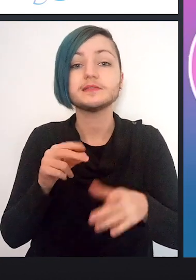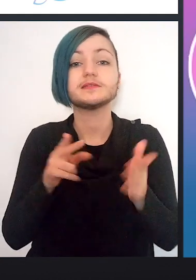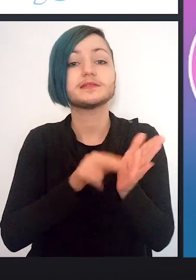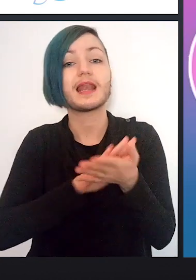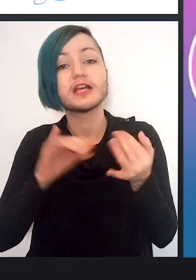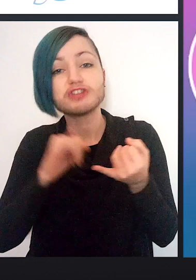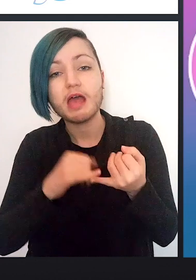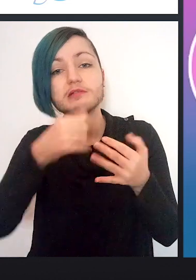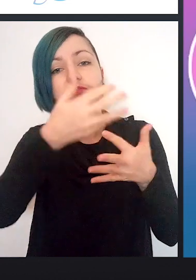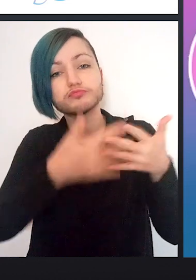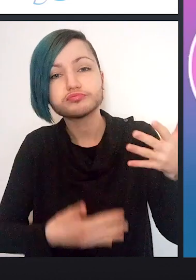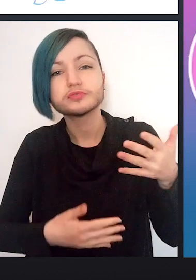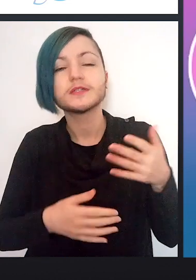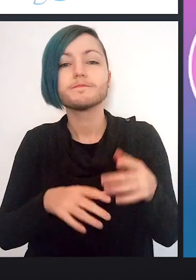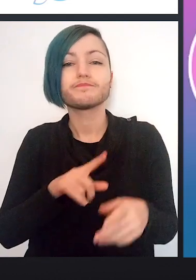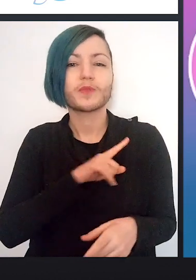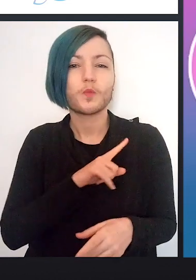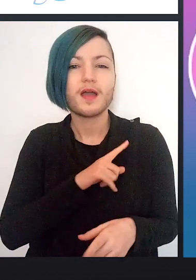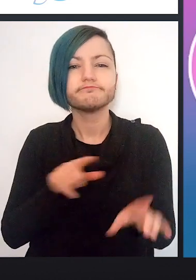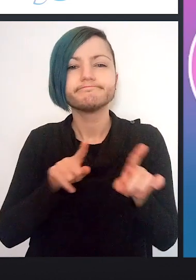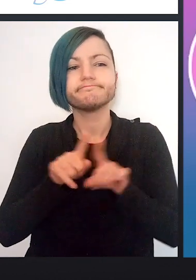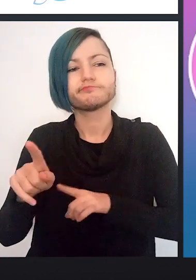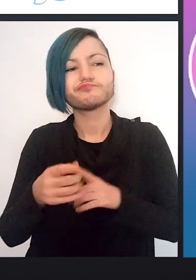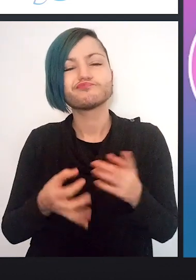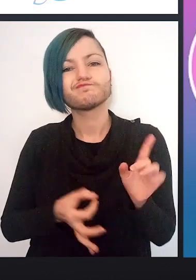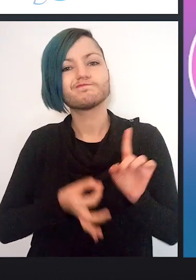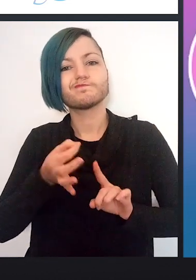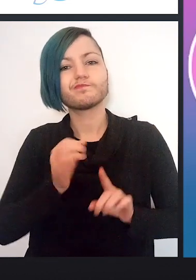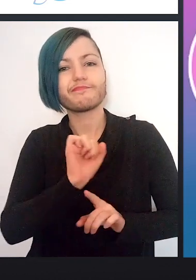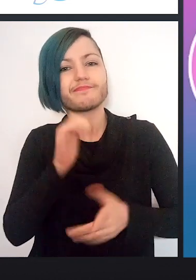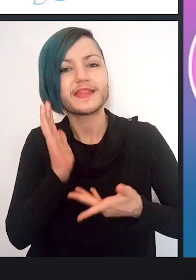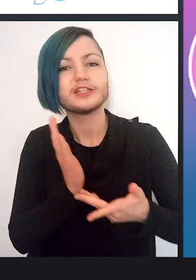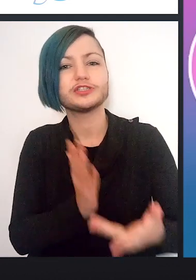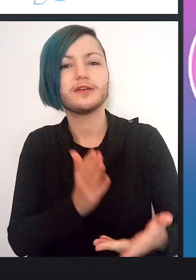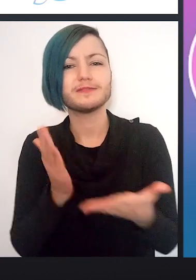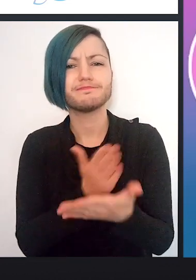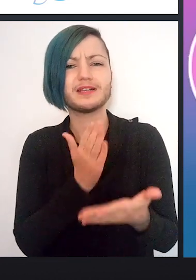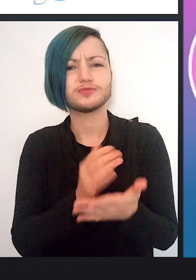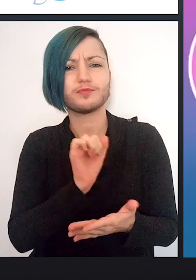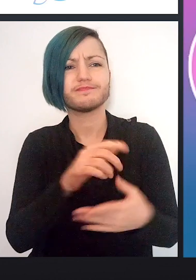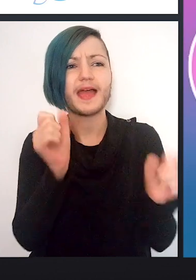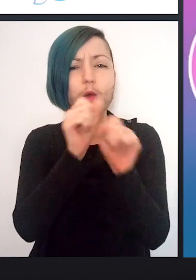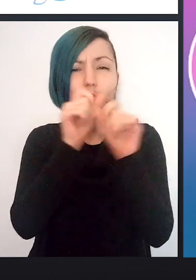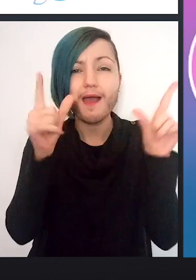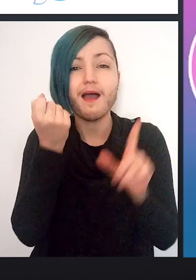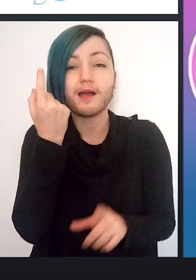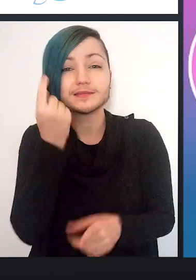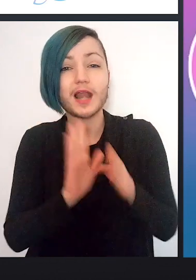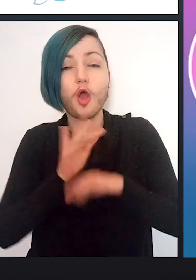and the NHS to try and improve service provision and understanding of trans people.